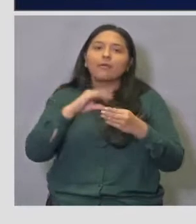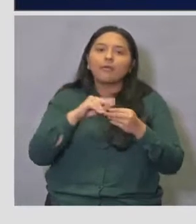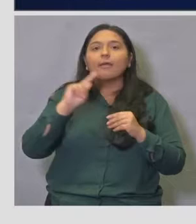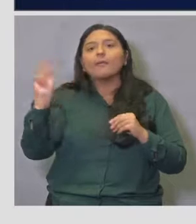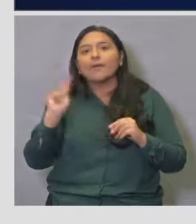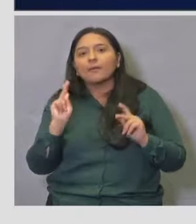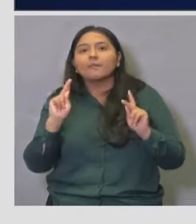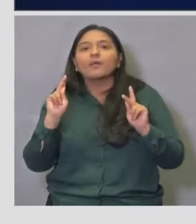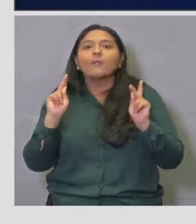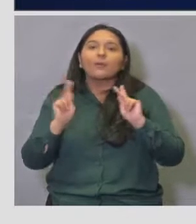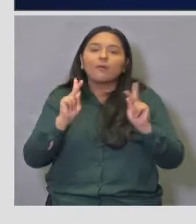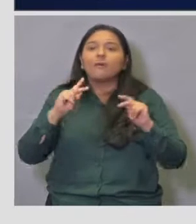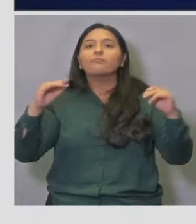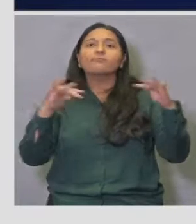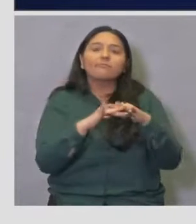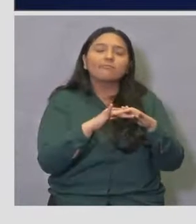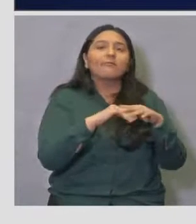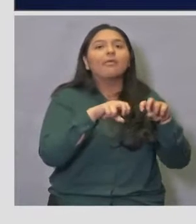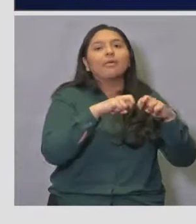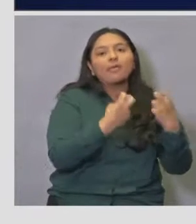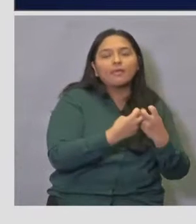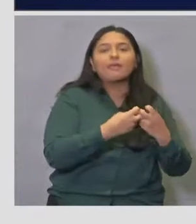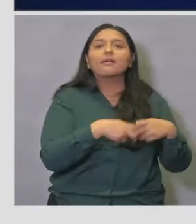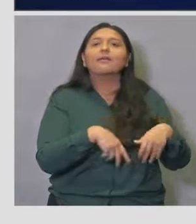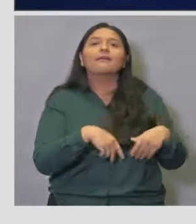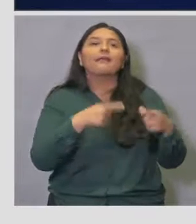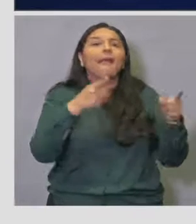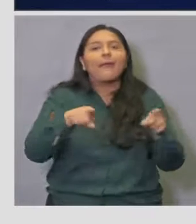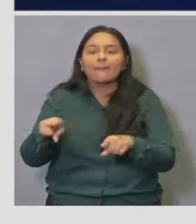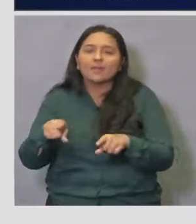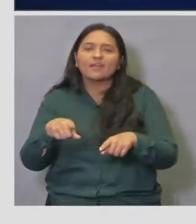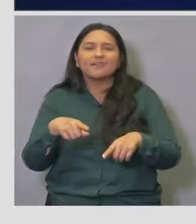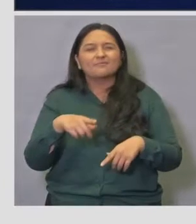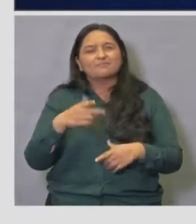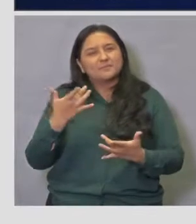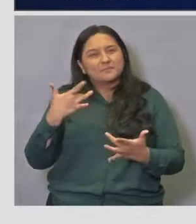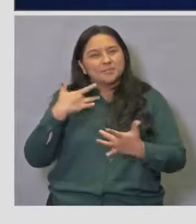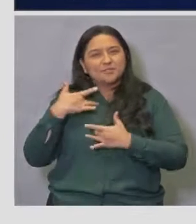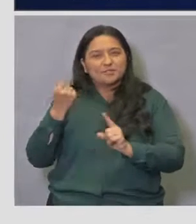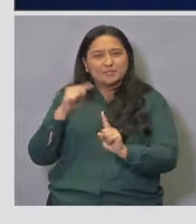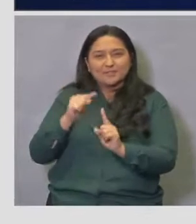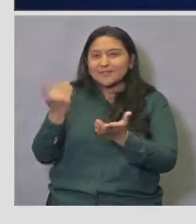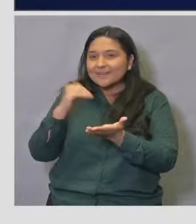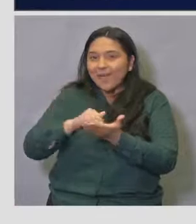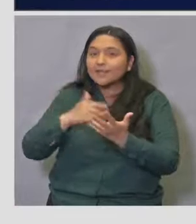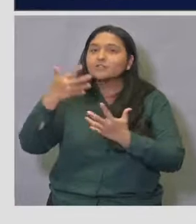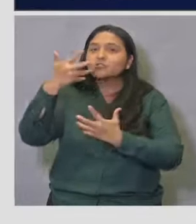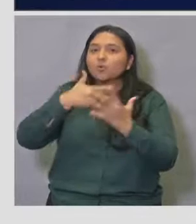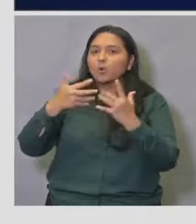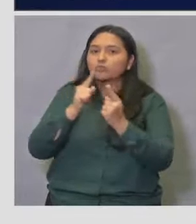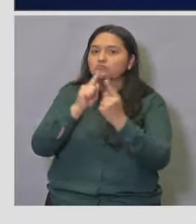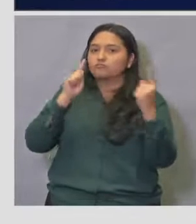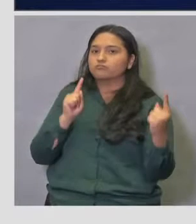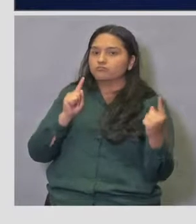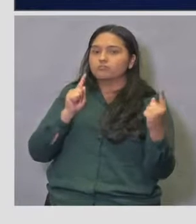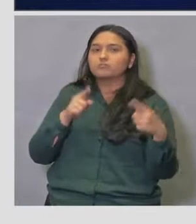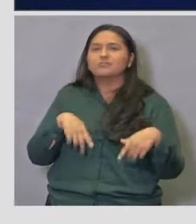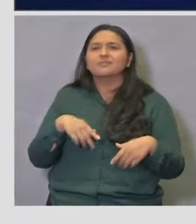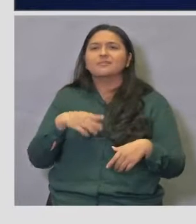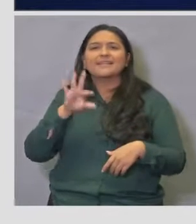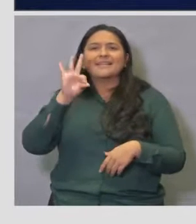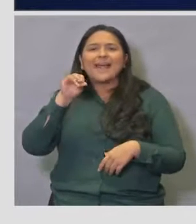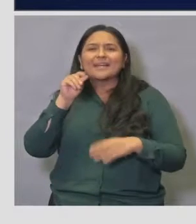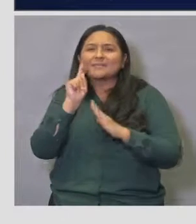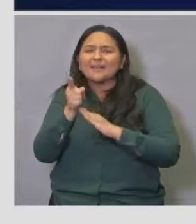BE THAT PEOPLE ARE CONGREGATING